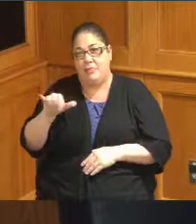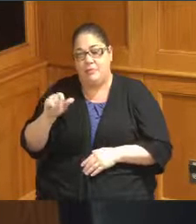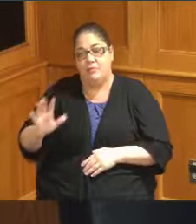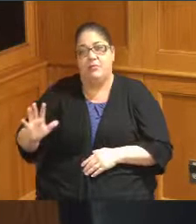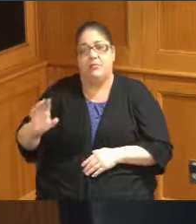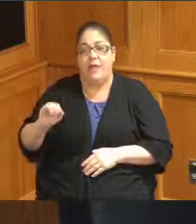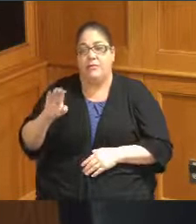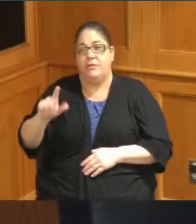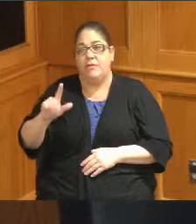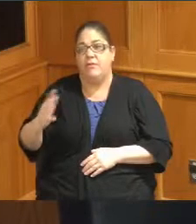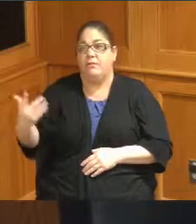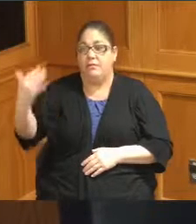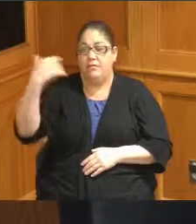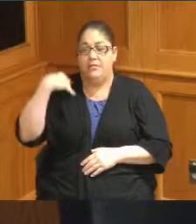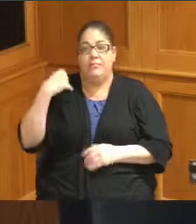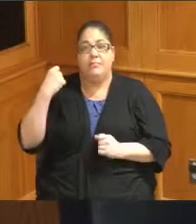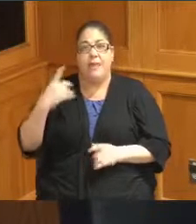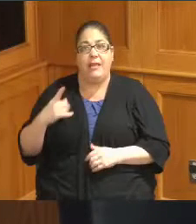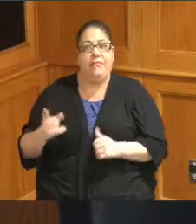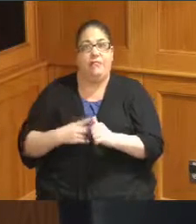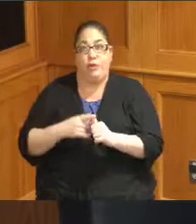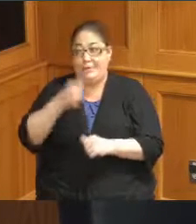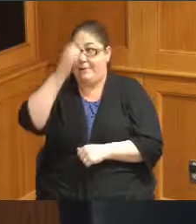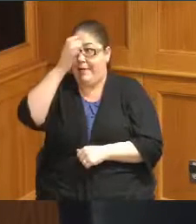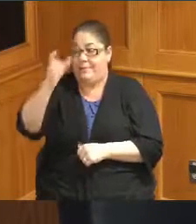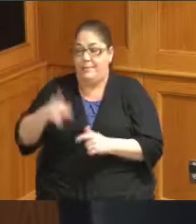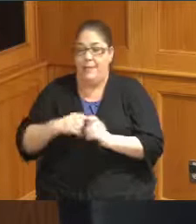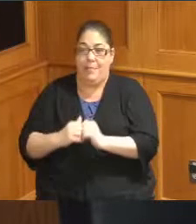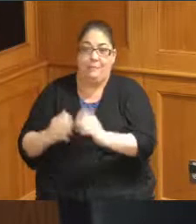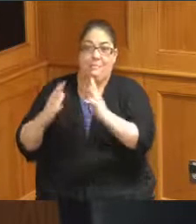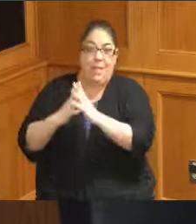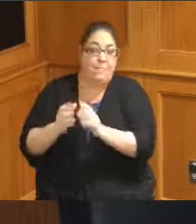just a concept and we were did the first one I was glad to keep seeing these things keep